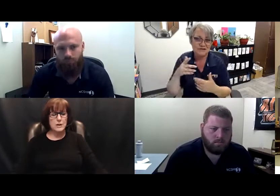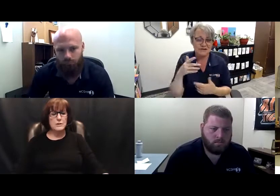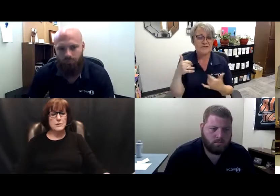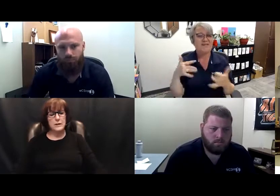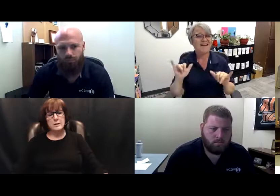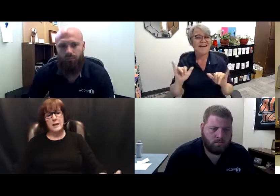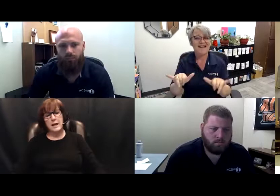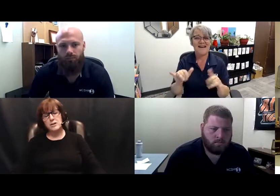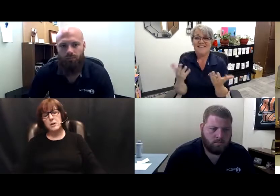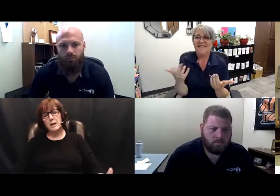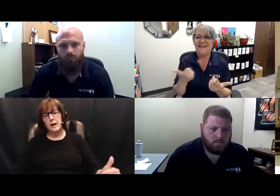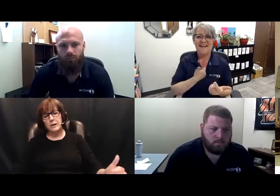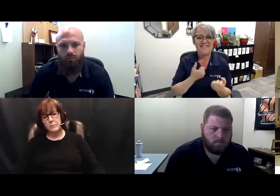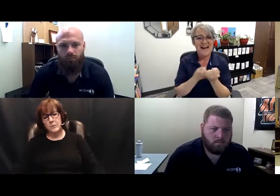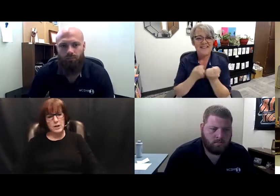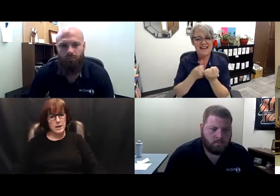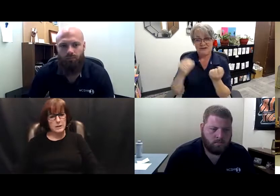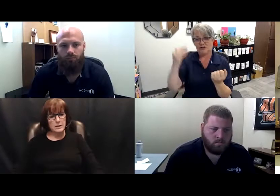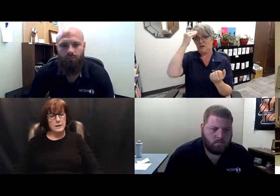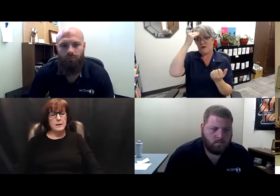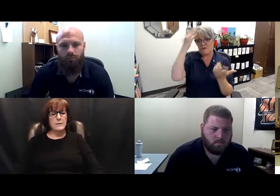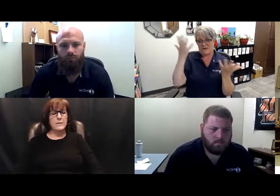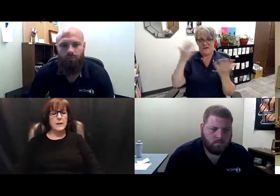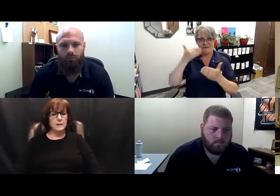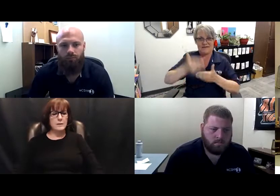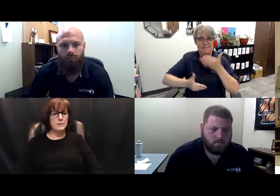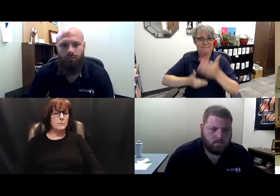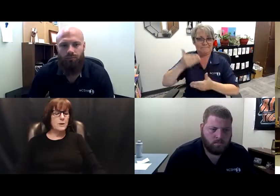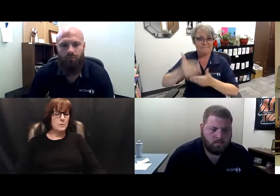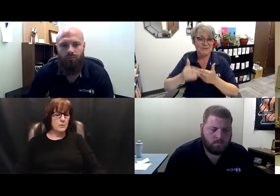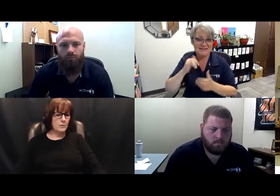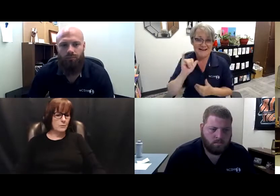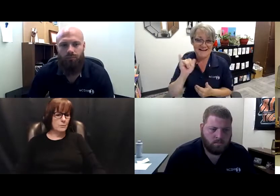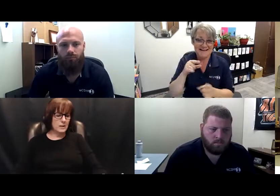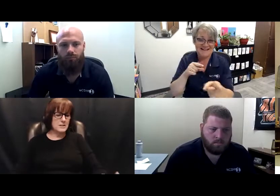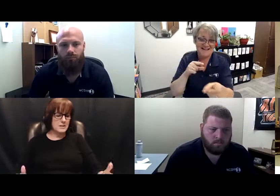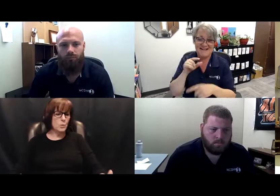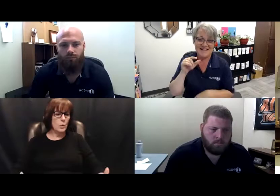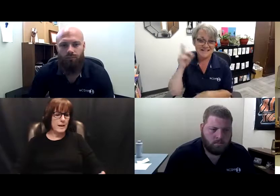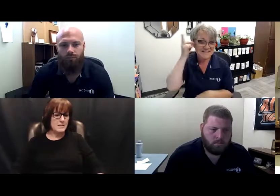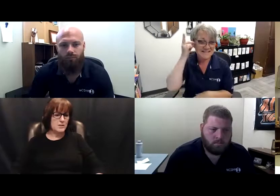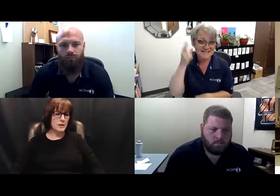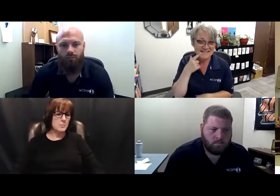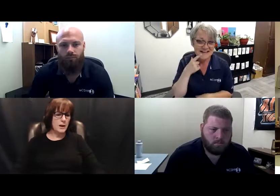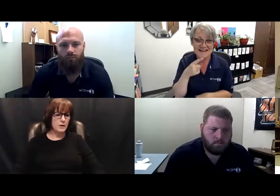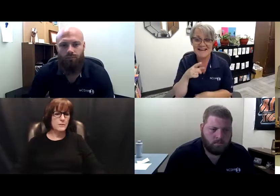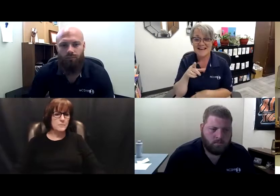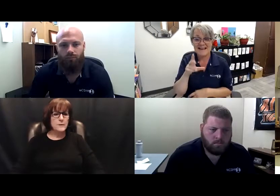S then as you get higher up the chain then people can see what has transpired